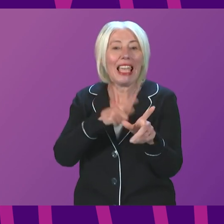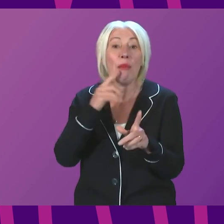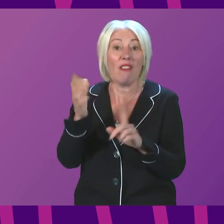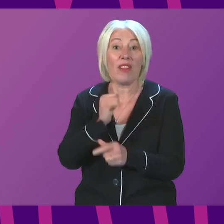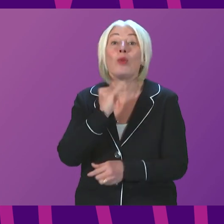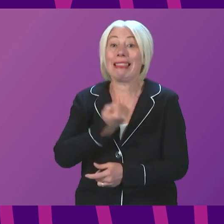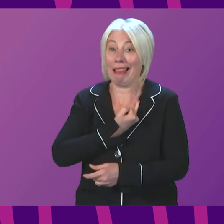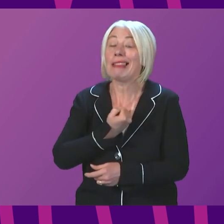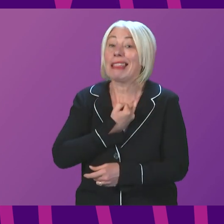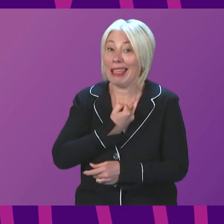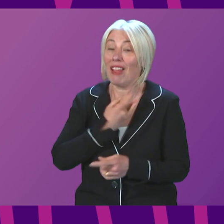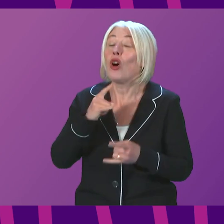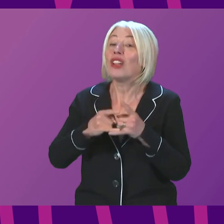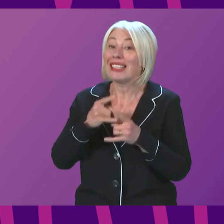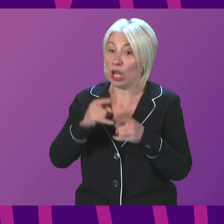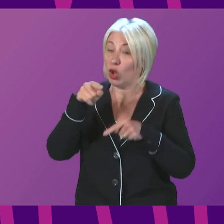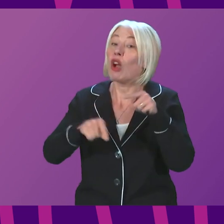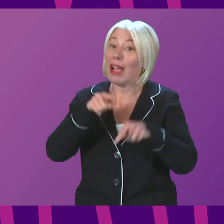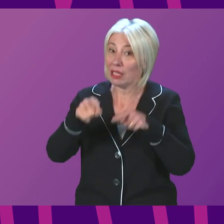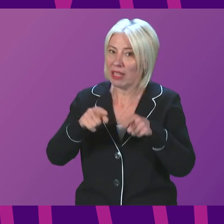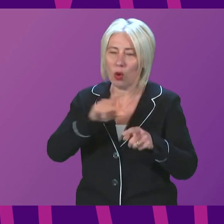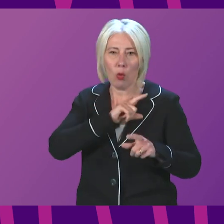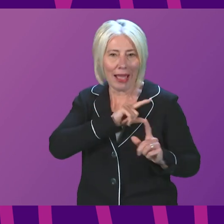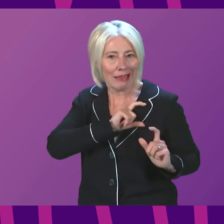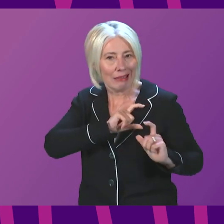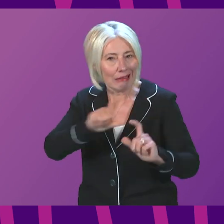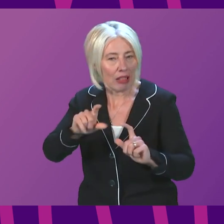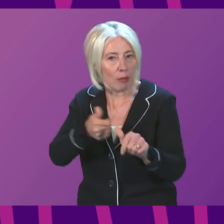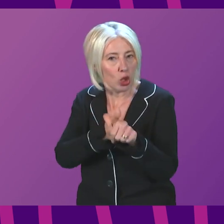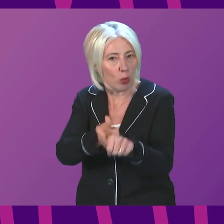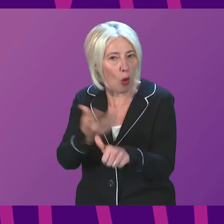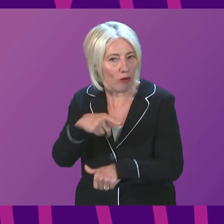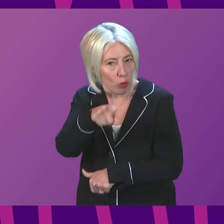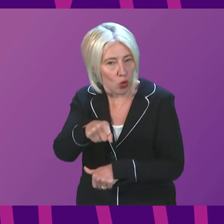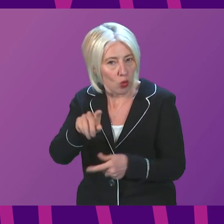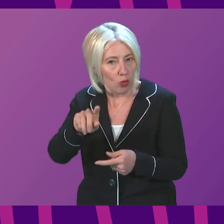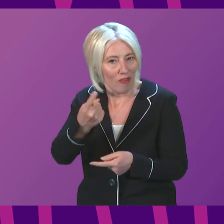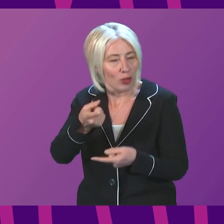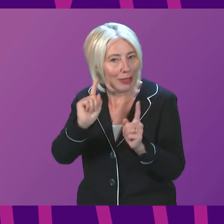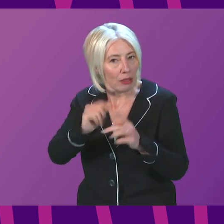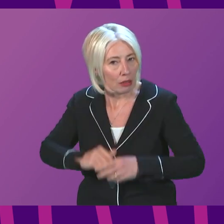of sexual harassment, still got the backing of the First Minister?